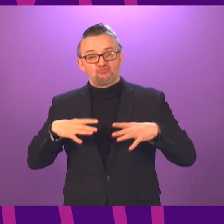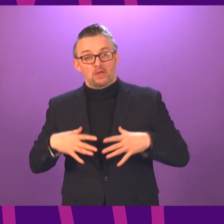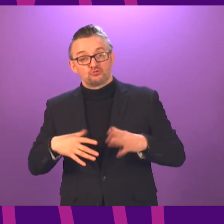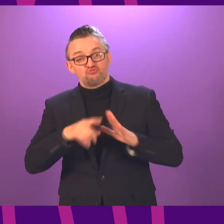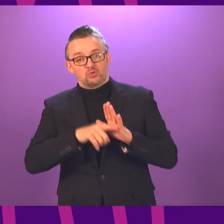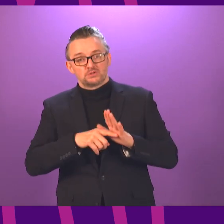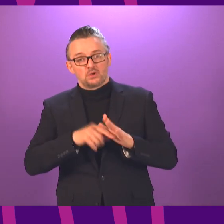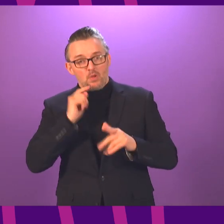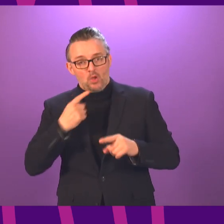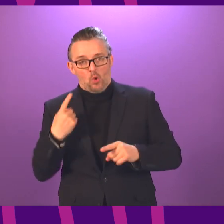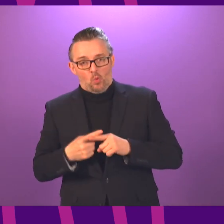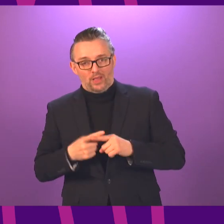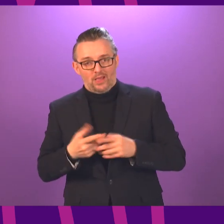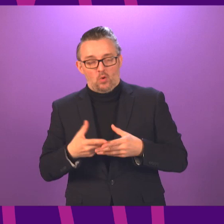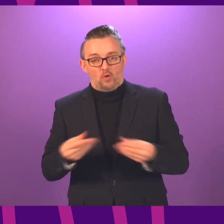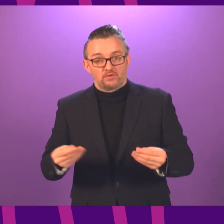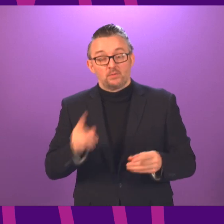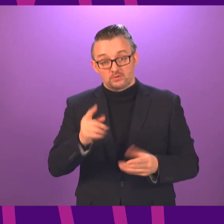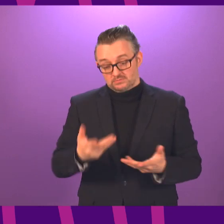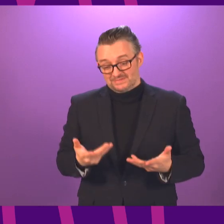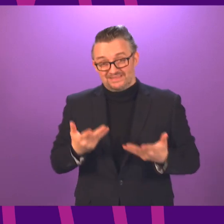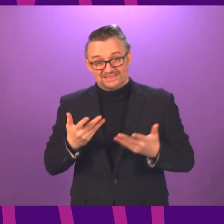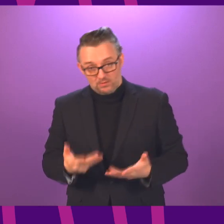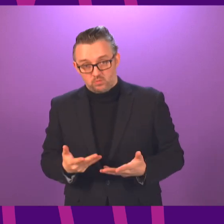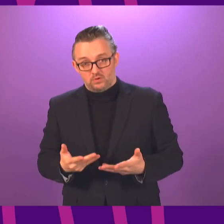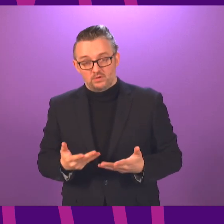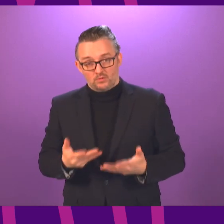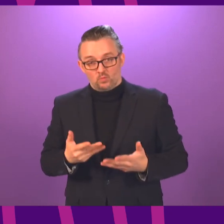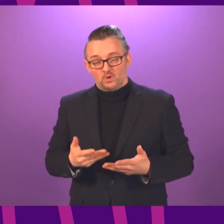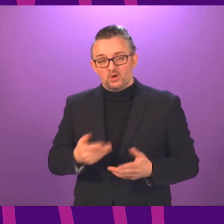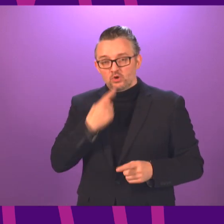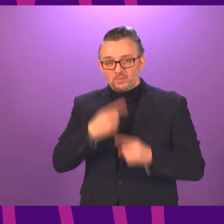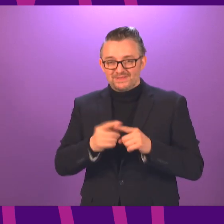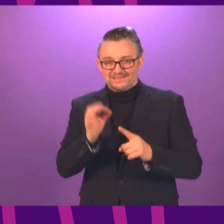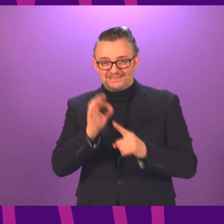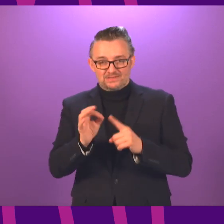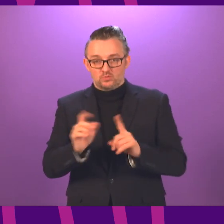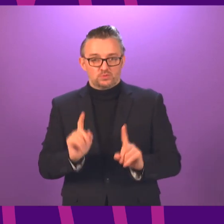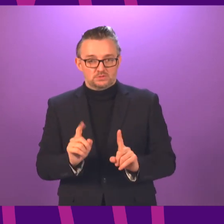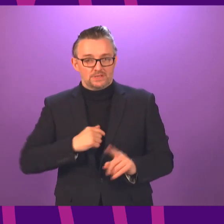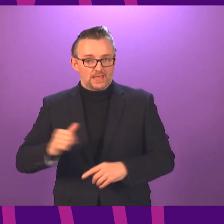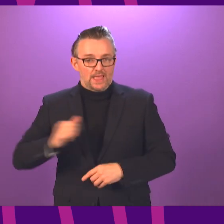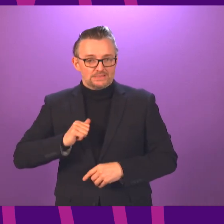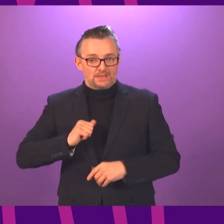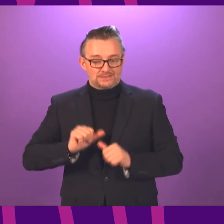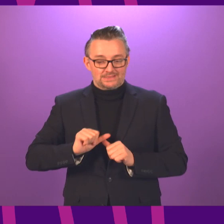However, the framework today provides details on what—as of now—we expect our next changes